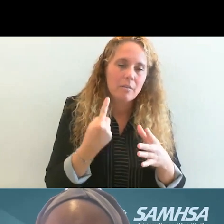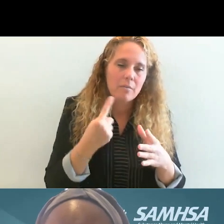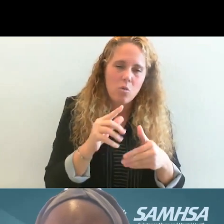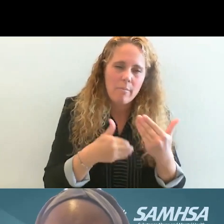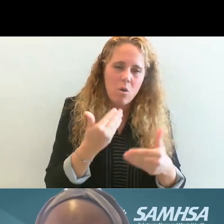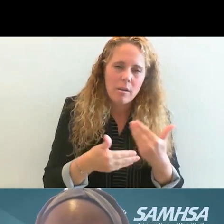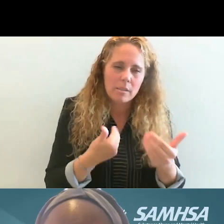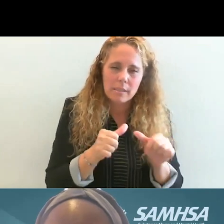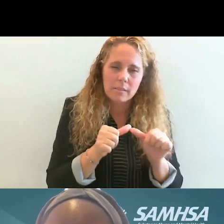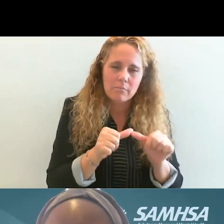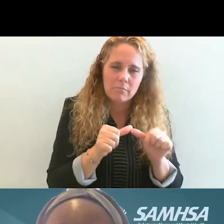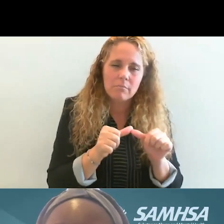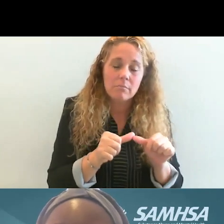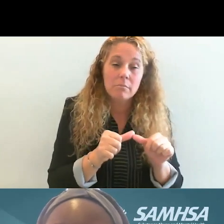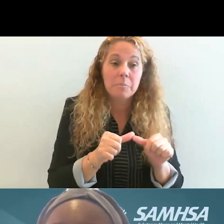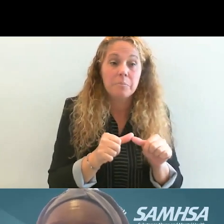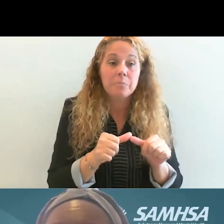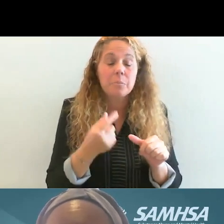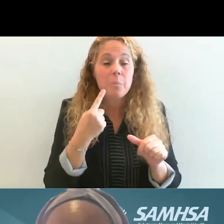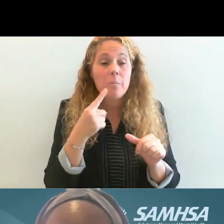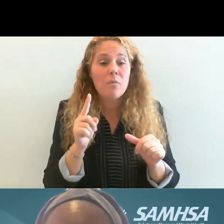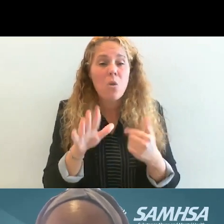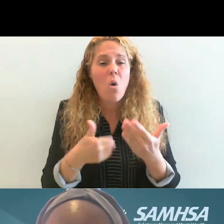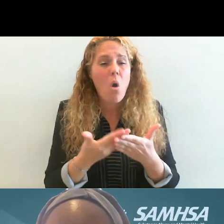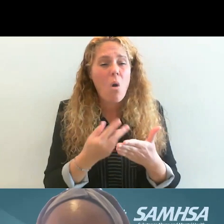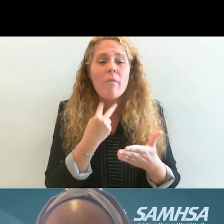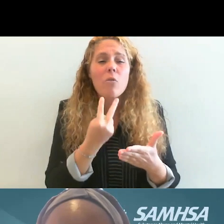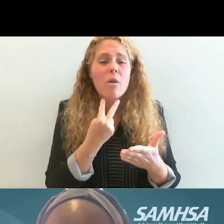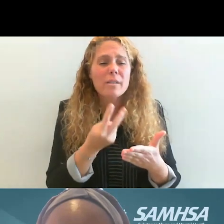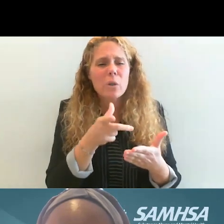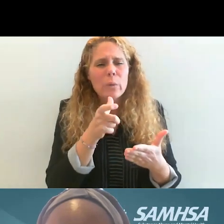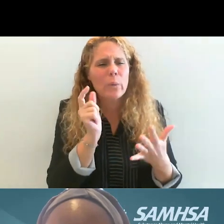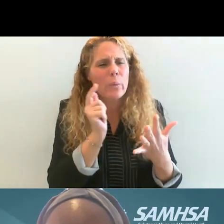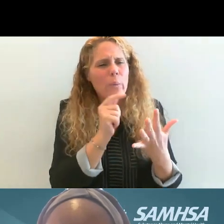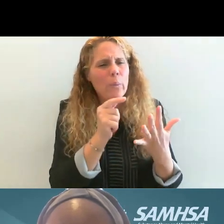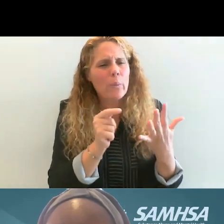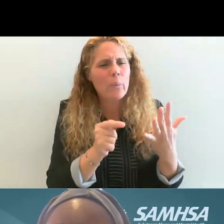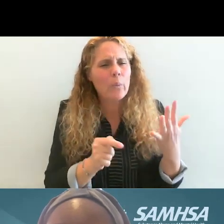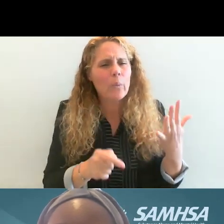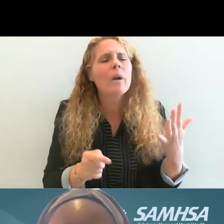OF THE PROCESSES. AS FAR AS ALL OF THOSE VOICES, THOSE VOICES CAN ALSO BE HEARD IN